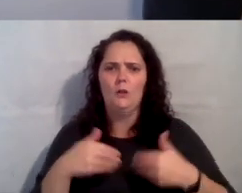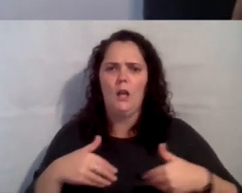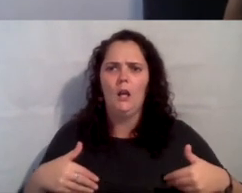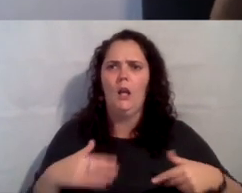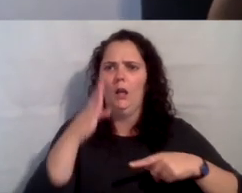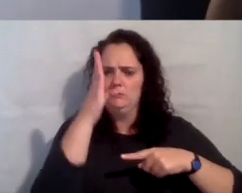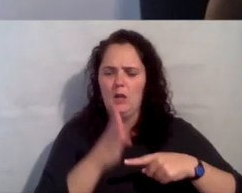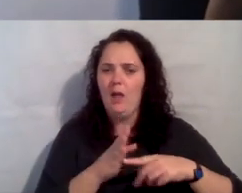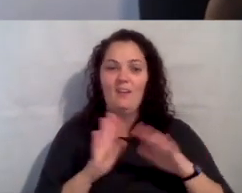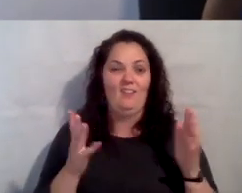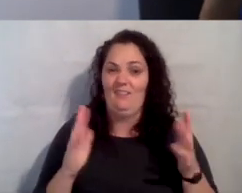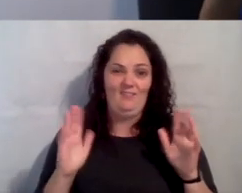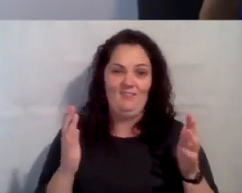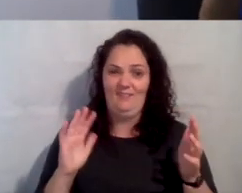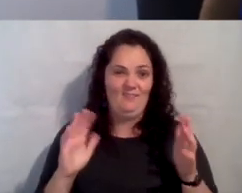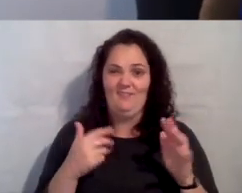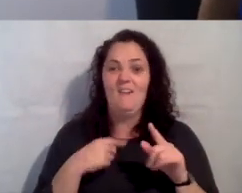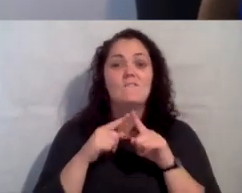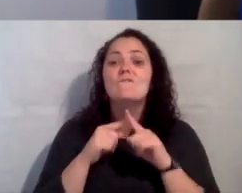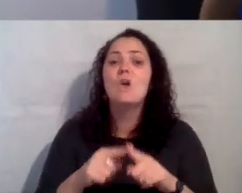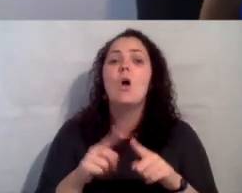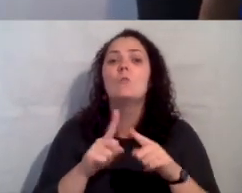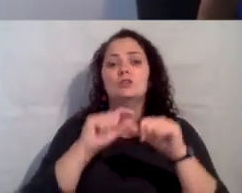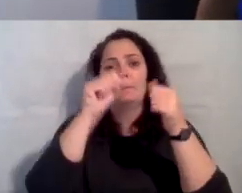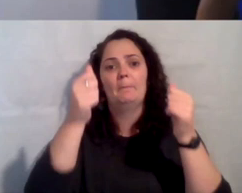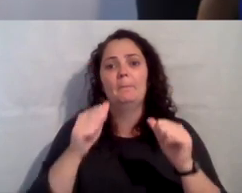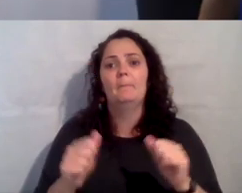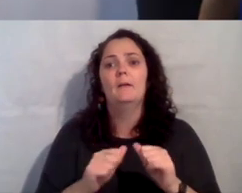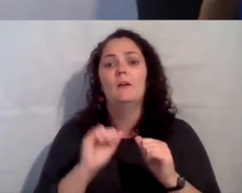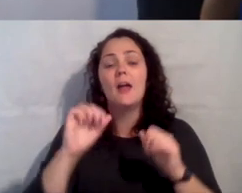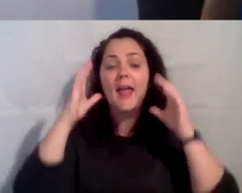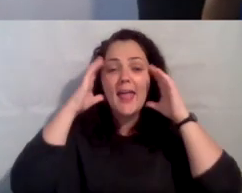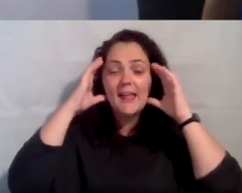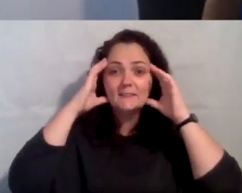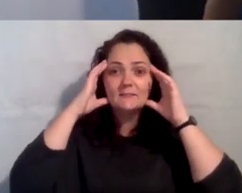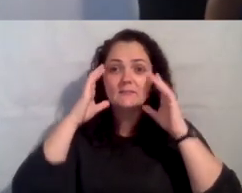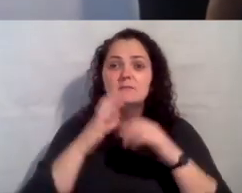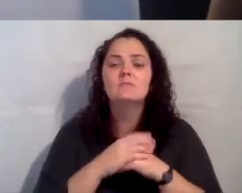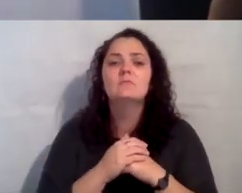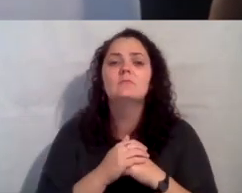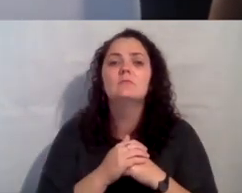structure, now I’m just going to begin with that contour, I’m going to begin with his head and just start working my way around